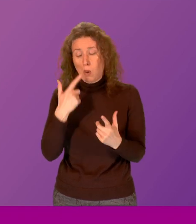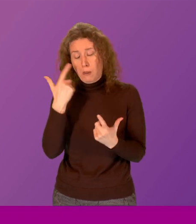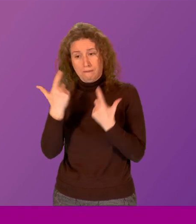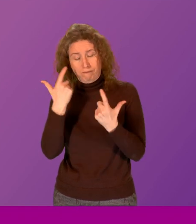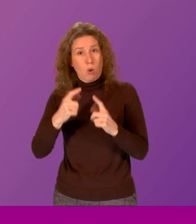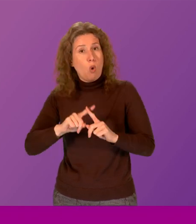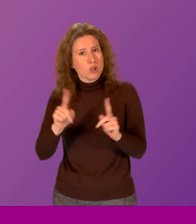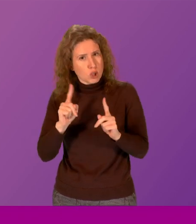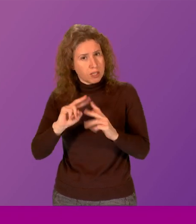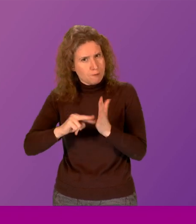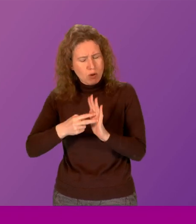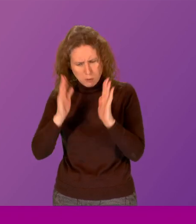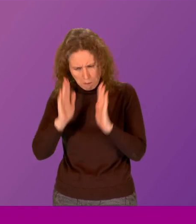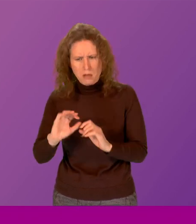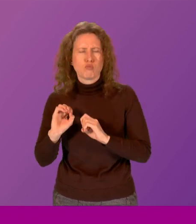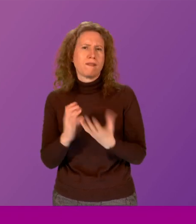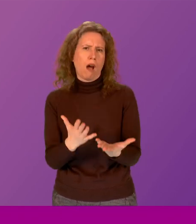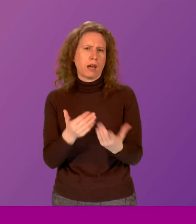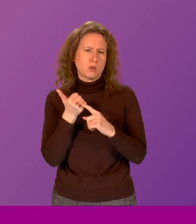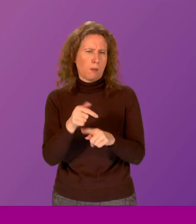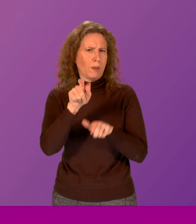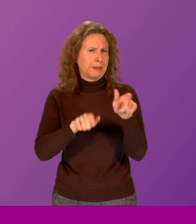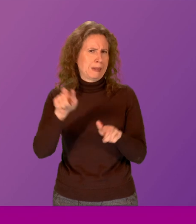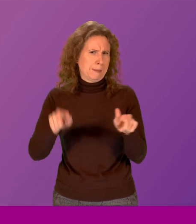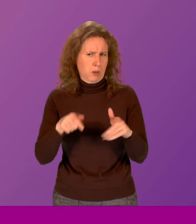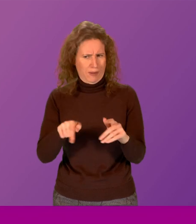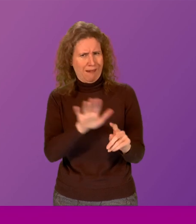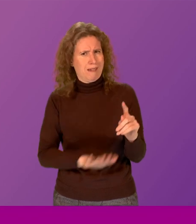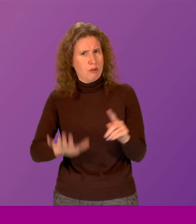are being put in place to support the people of South Lanarkshire. I go back to the point